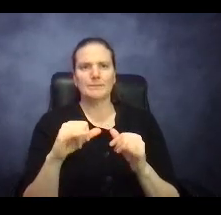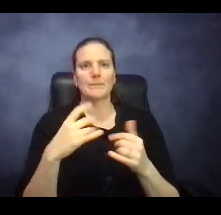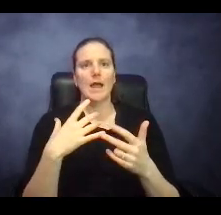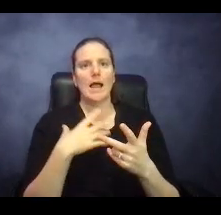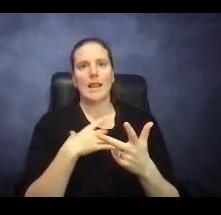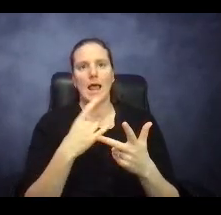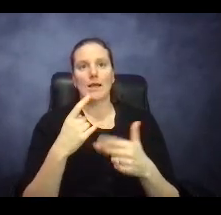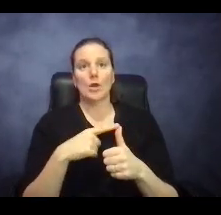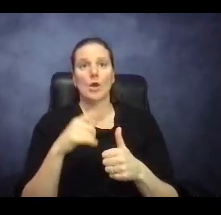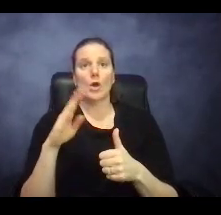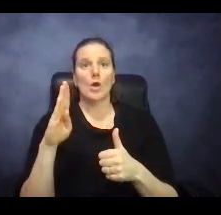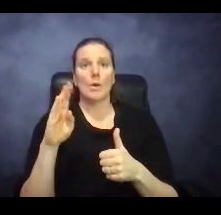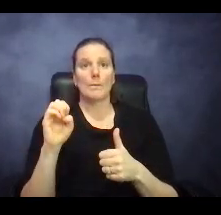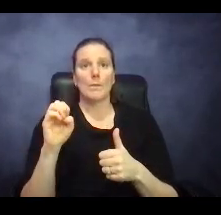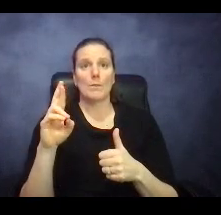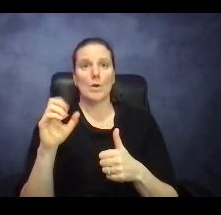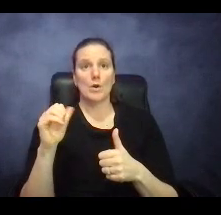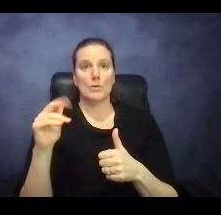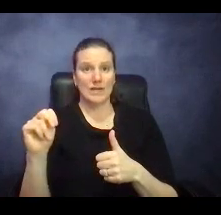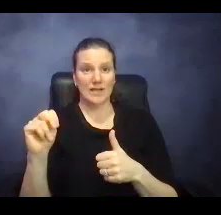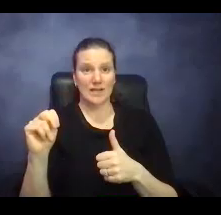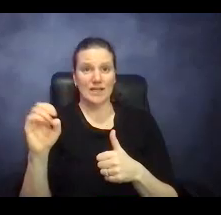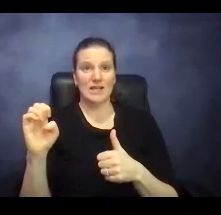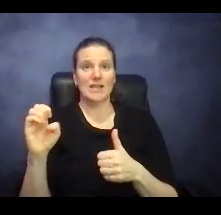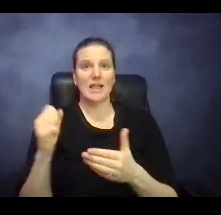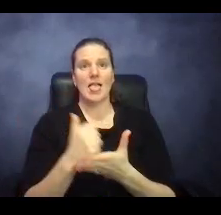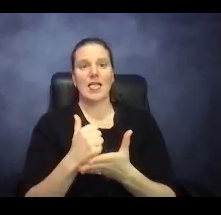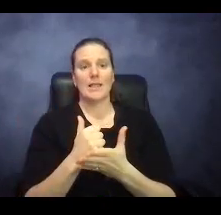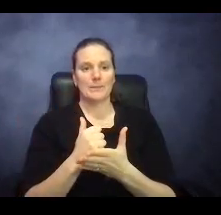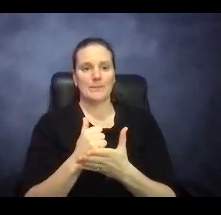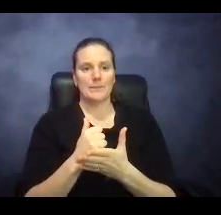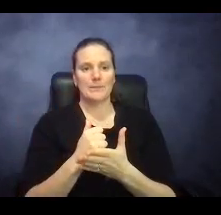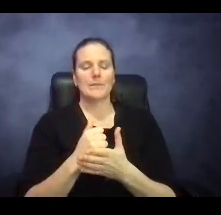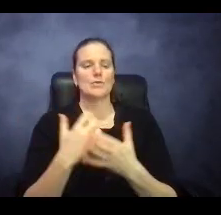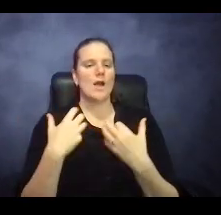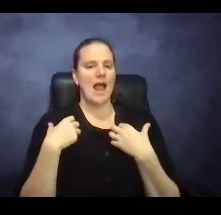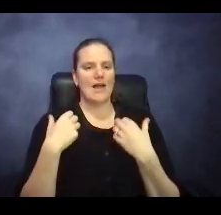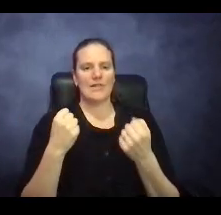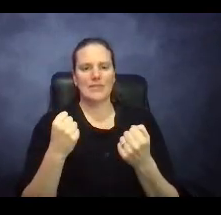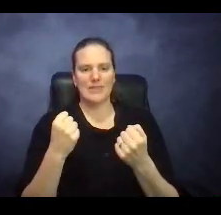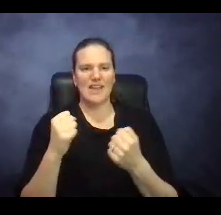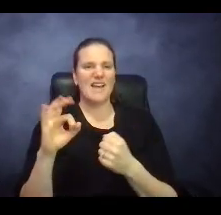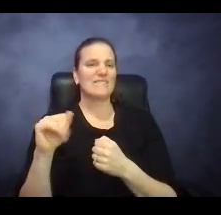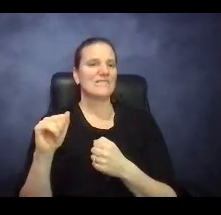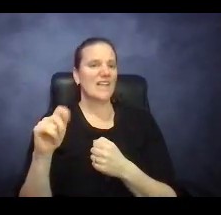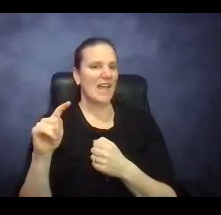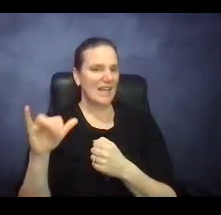Berberine is an alkaloid that helps to improves mitochondrial health. So this is gonna improve fatty acid metabolism.